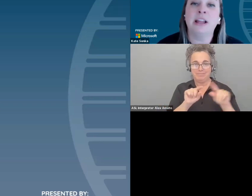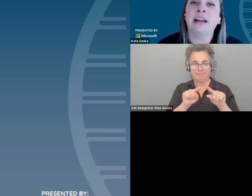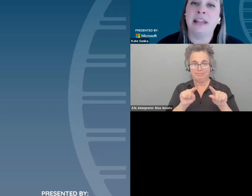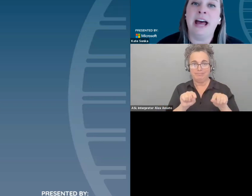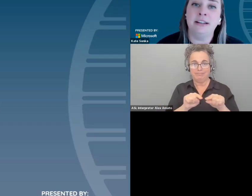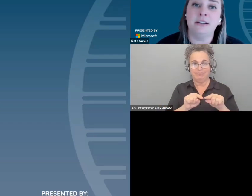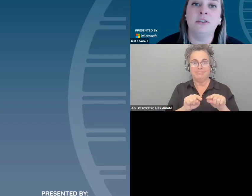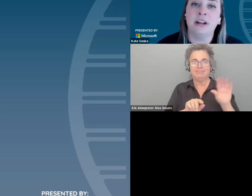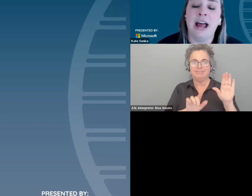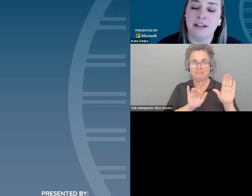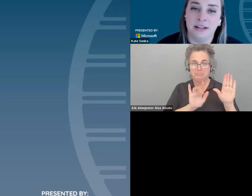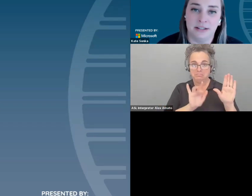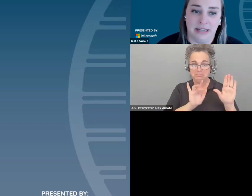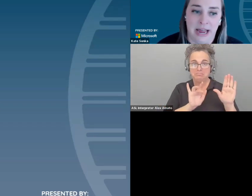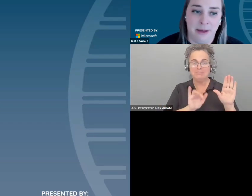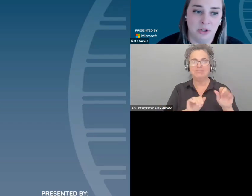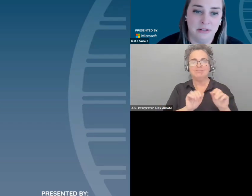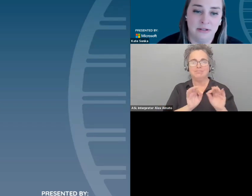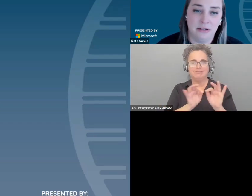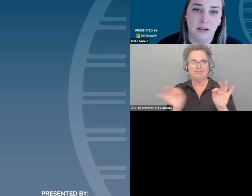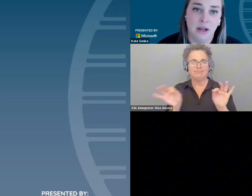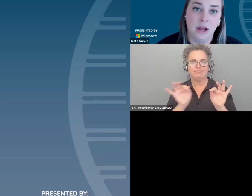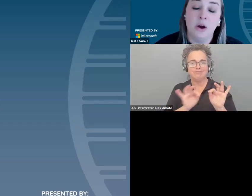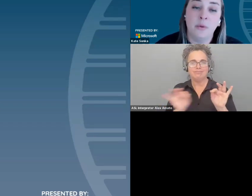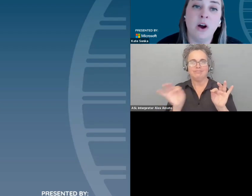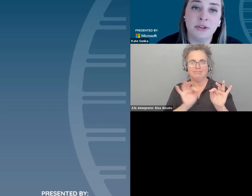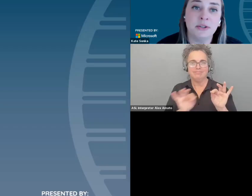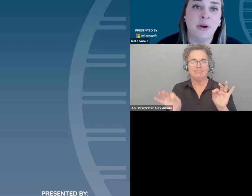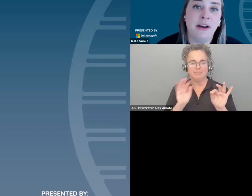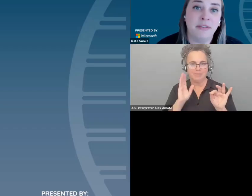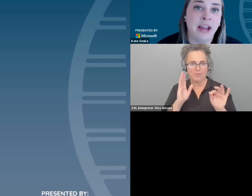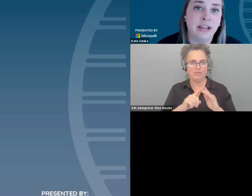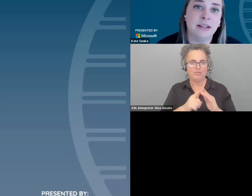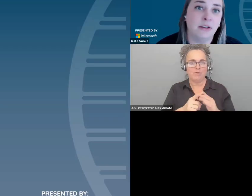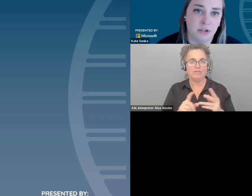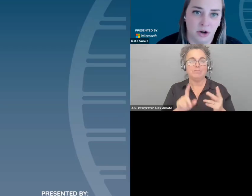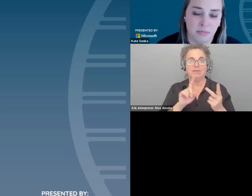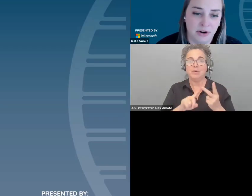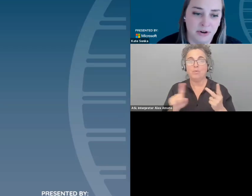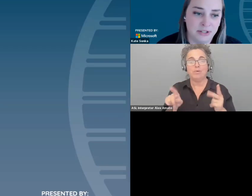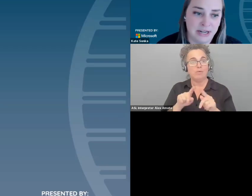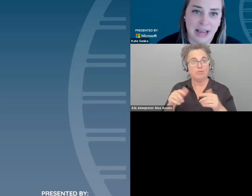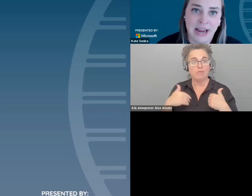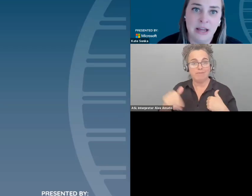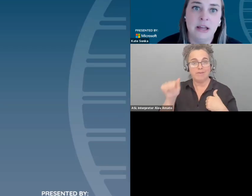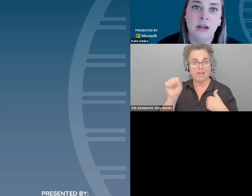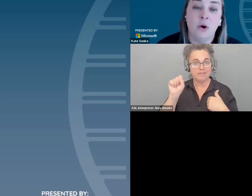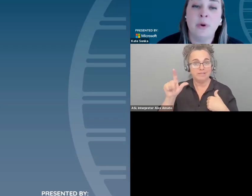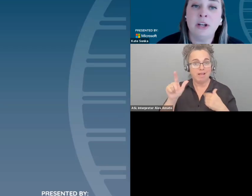If you click that, you can access the captions. We also have ASL interpreters today.